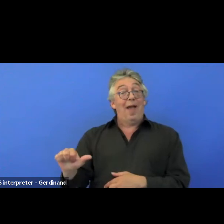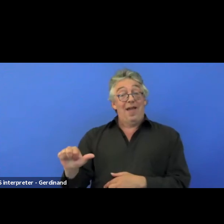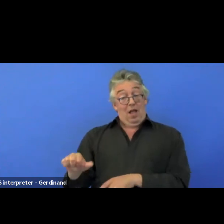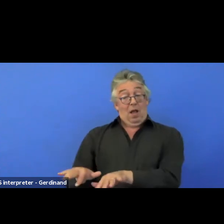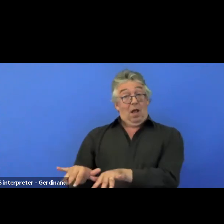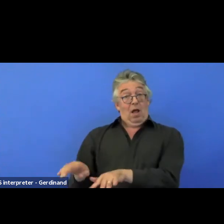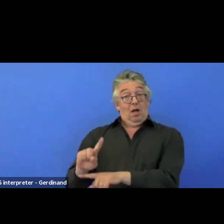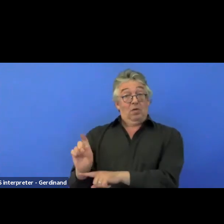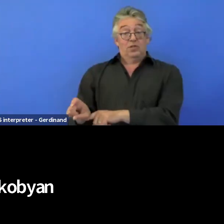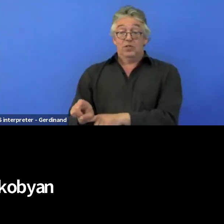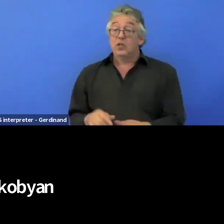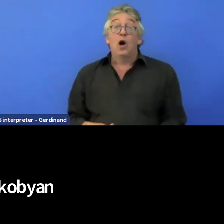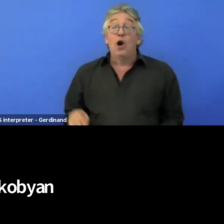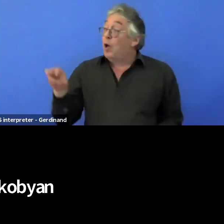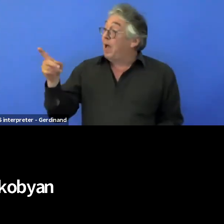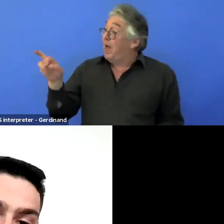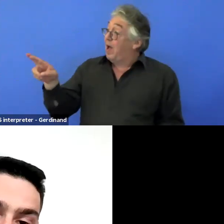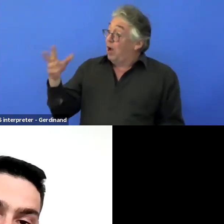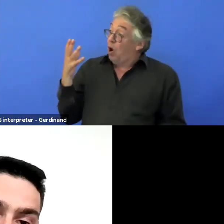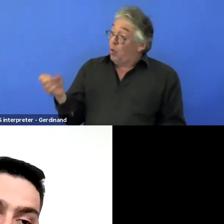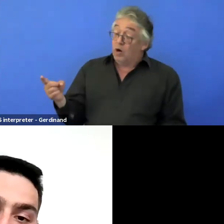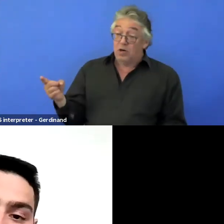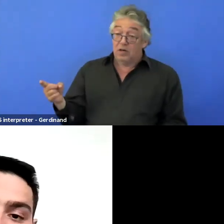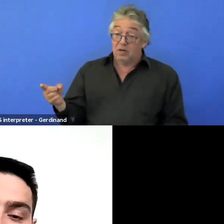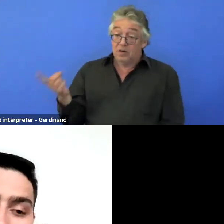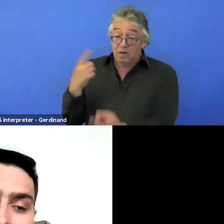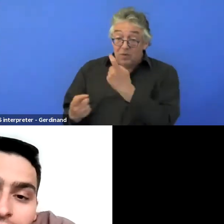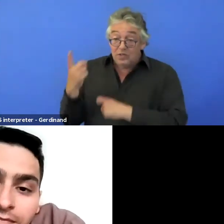Mher, would you like to introduce the questions or shall I take them?